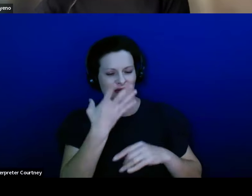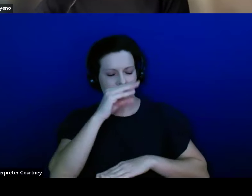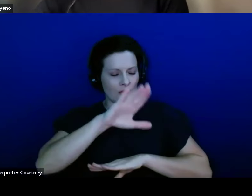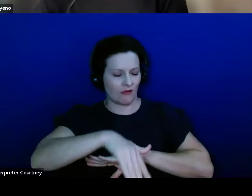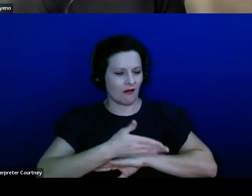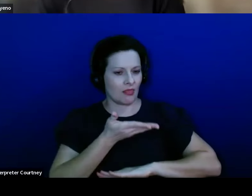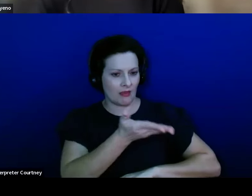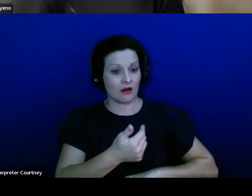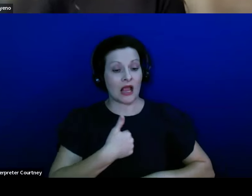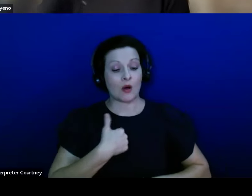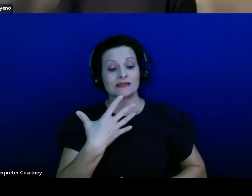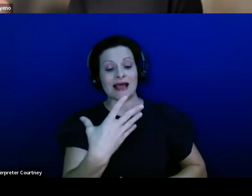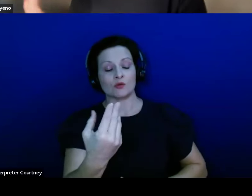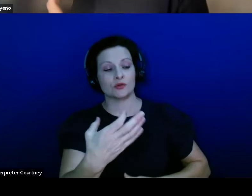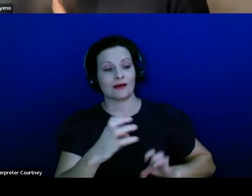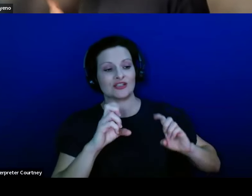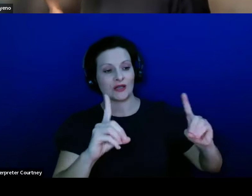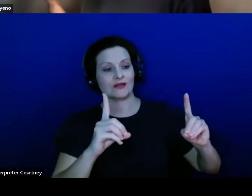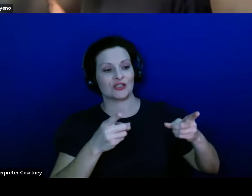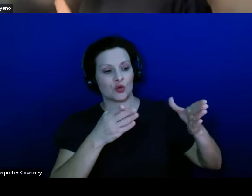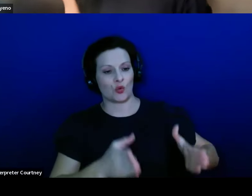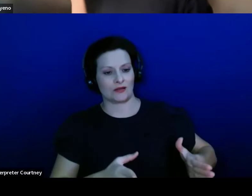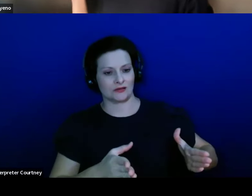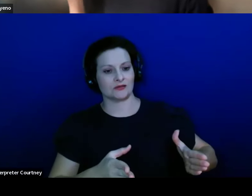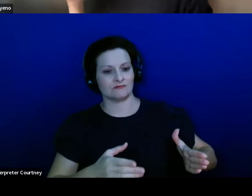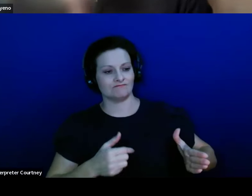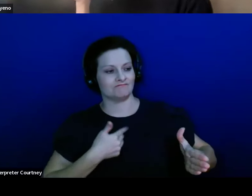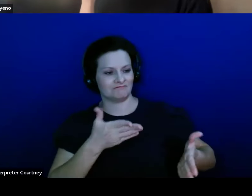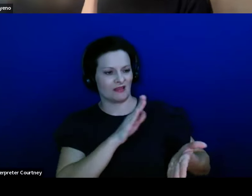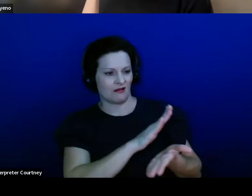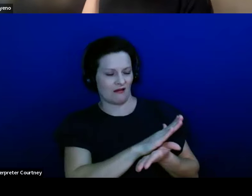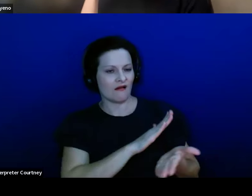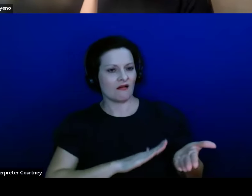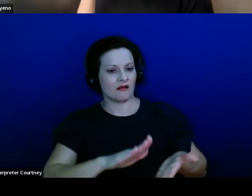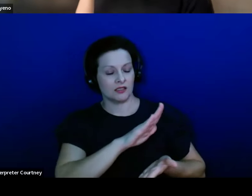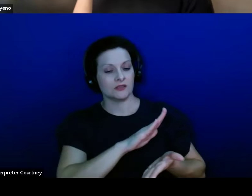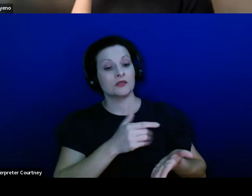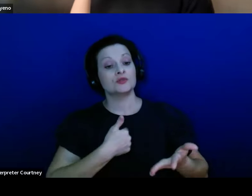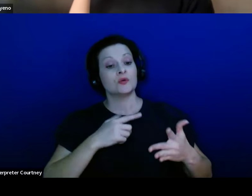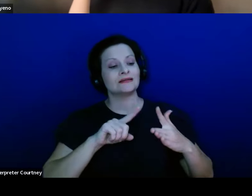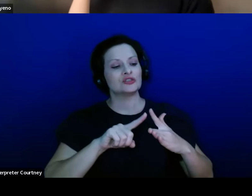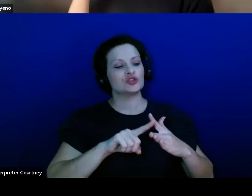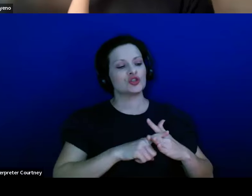the outdoor education director there when I was under grad so I started on my path towards STEM